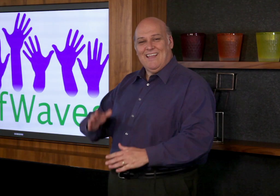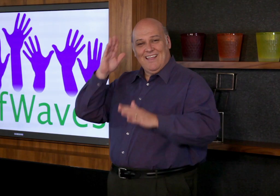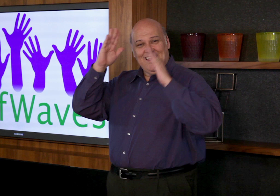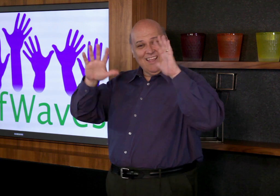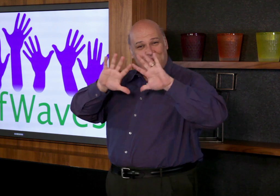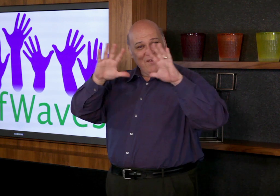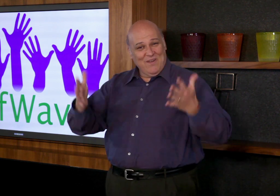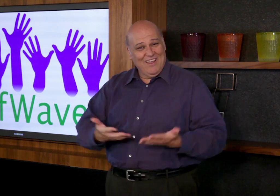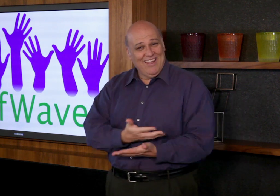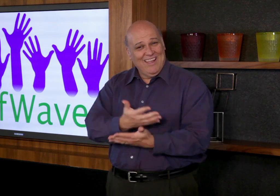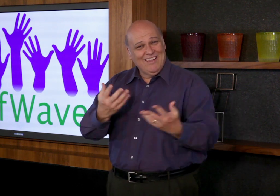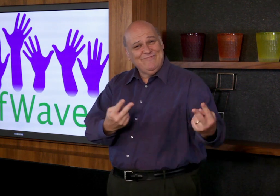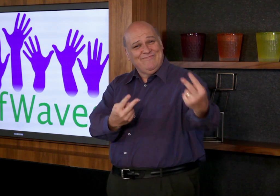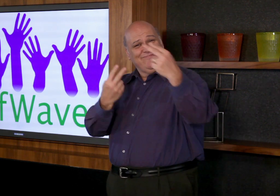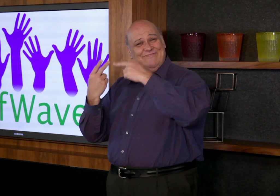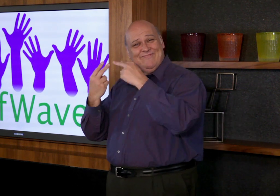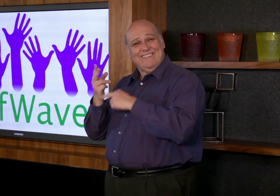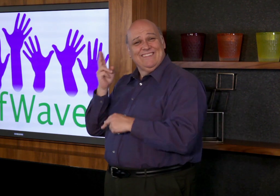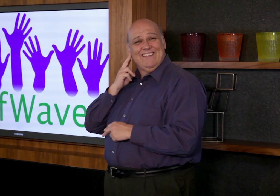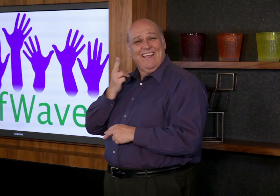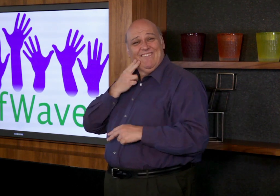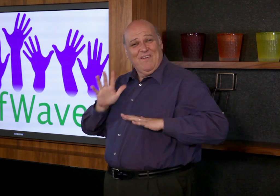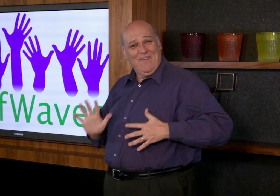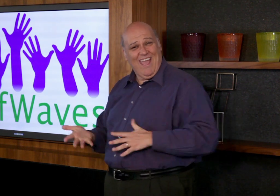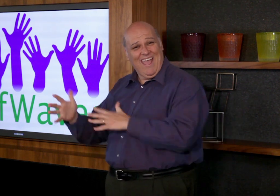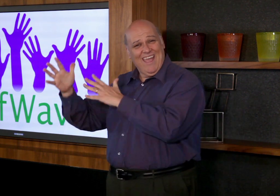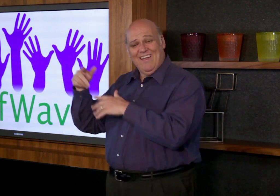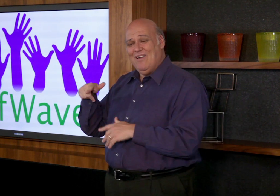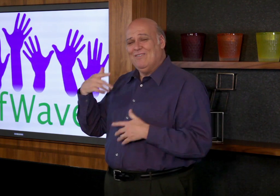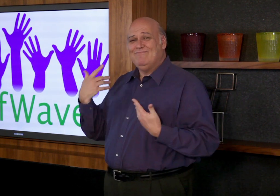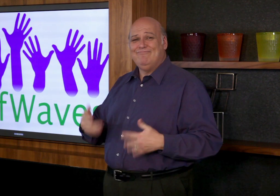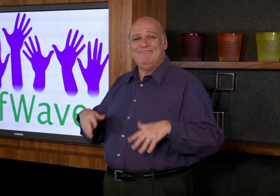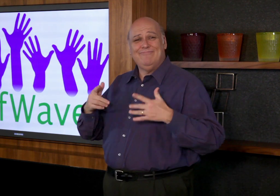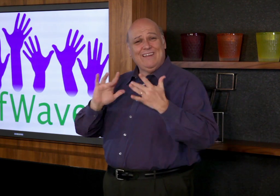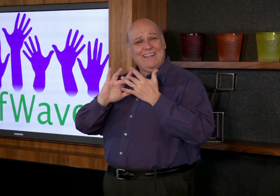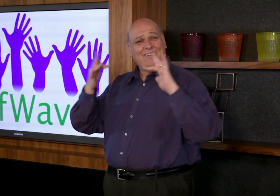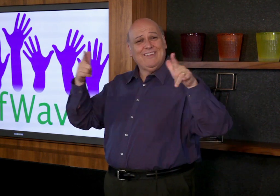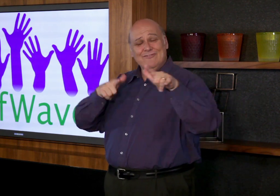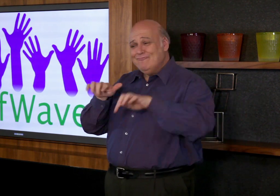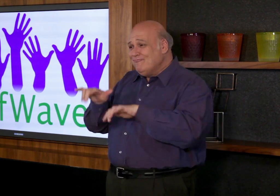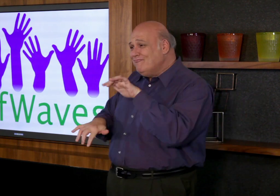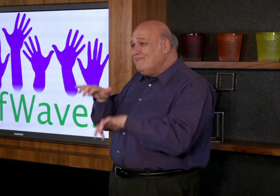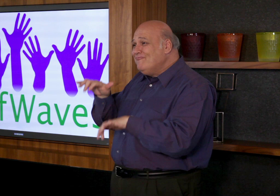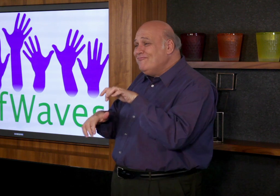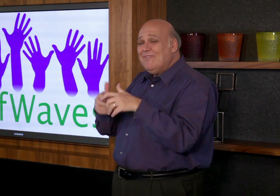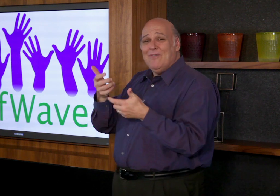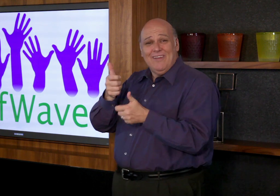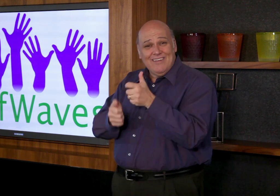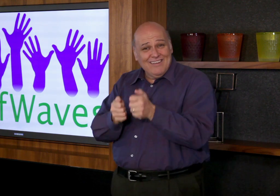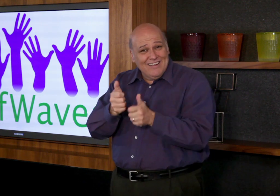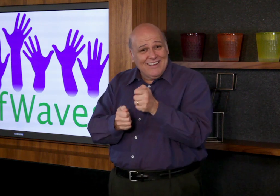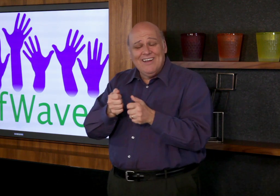Hello to everyone around the world joining us to watch this show on H3 World TV